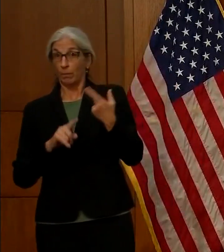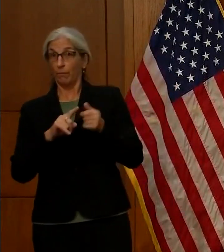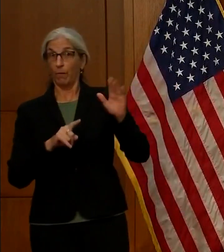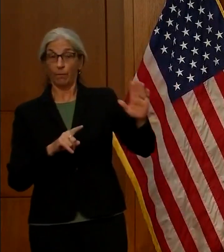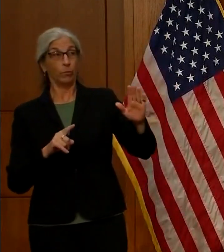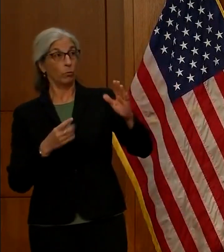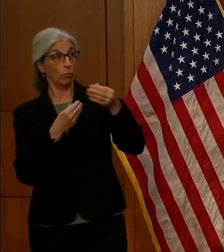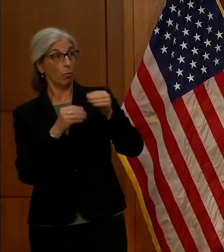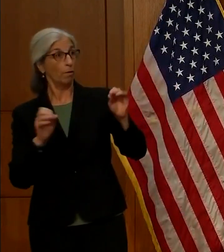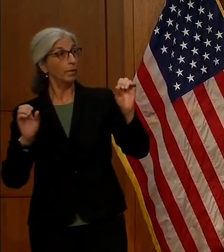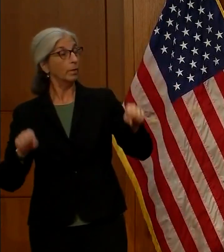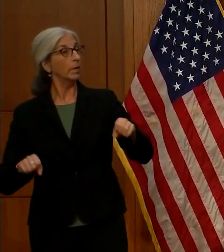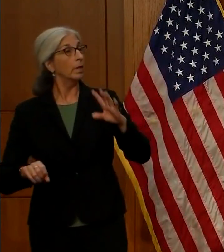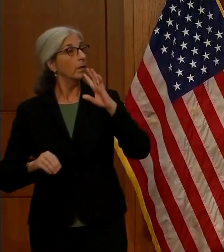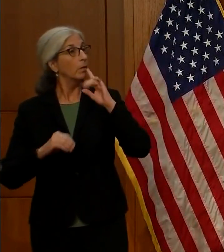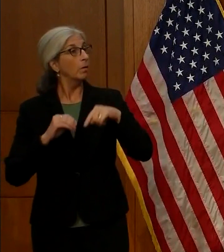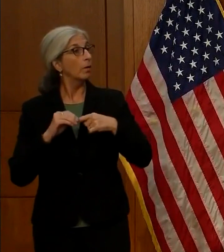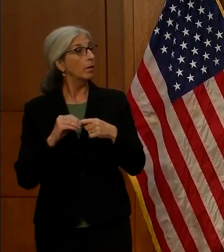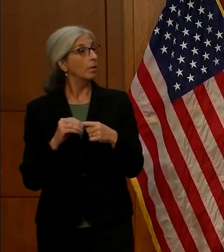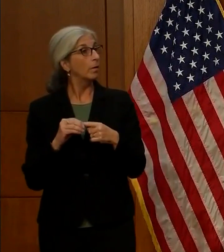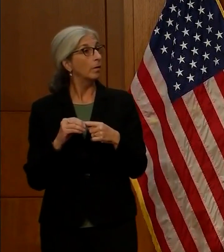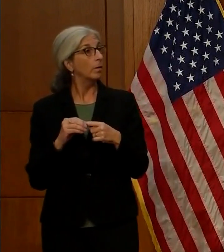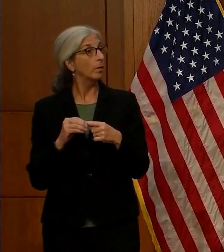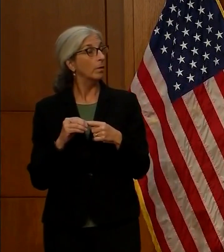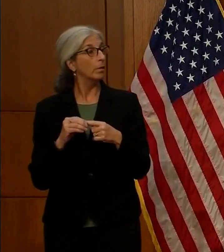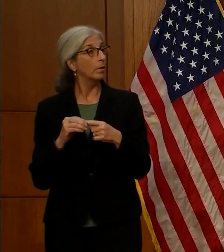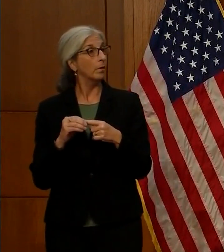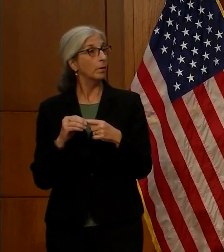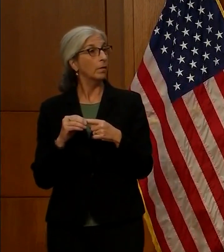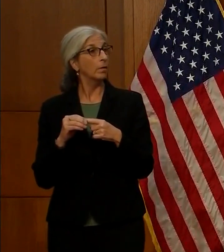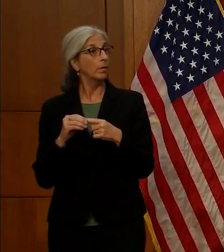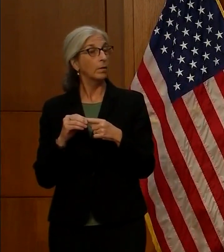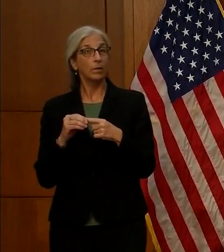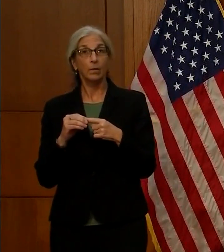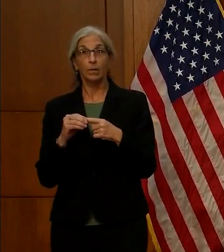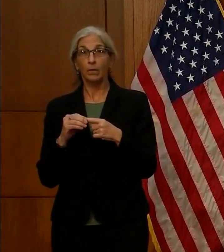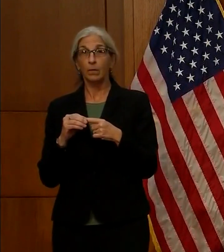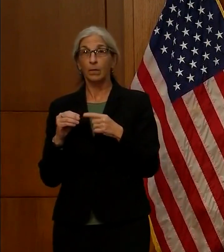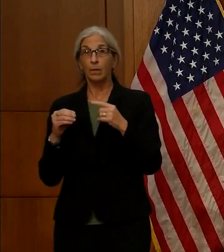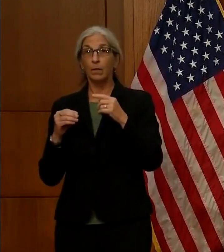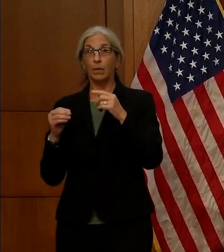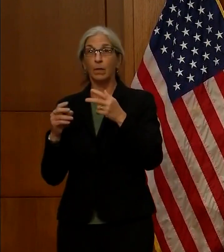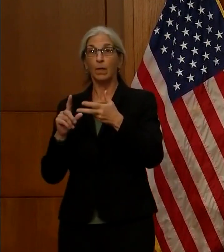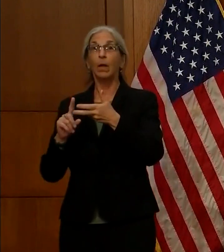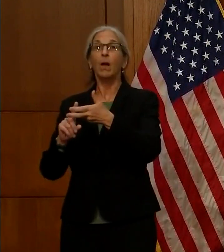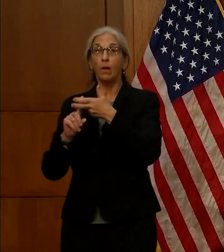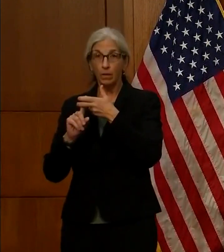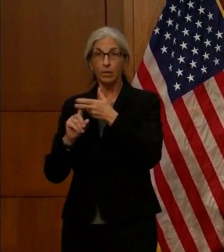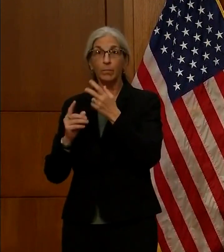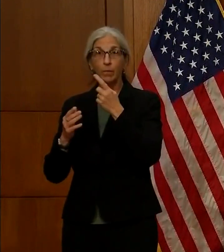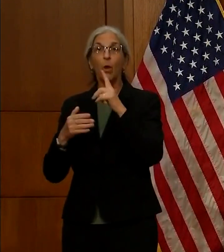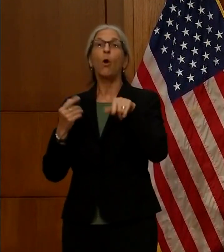MINISTRATION OKAY WE TALKED A LITTLE BIT MORE ABOUT THE FIVE FIVE MAYBE PALESTINIAN